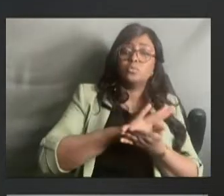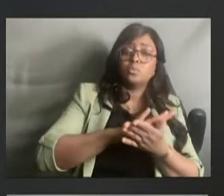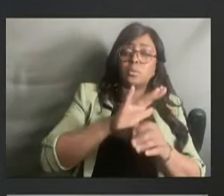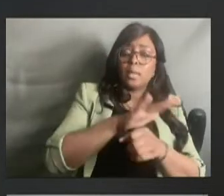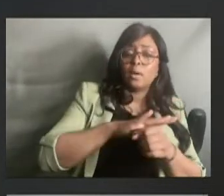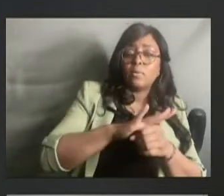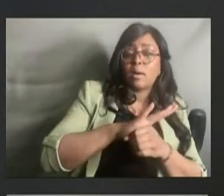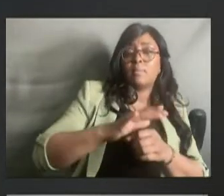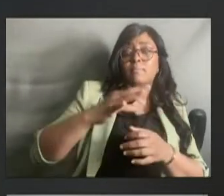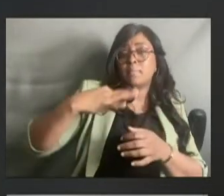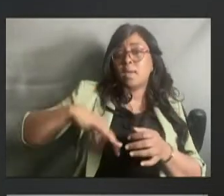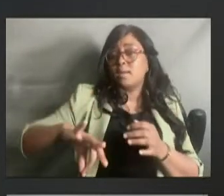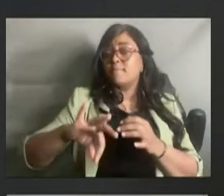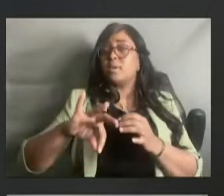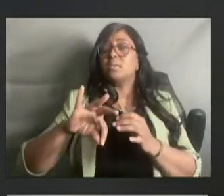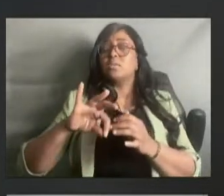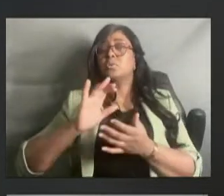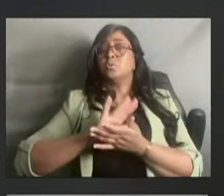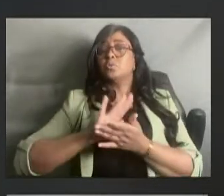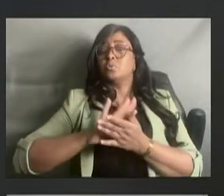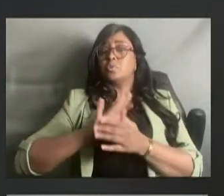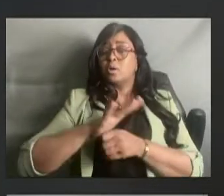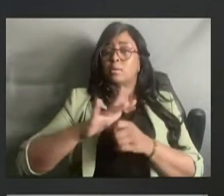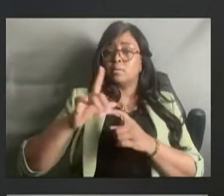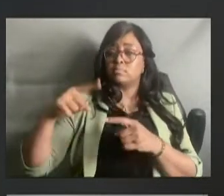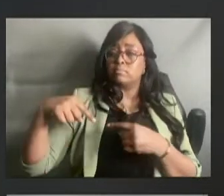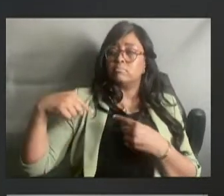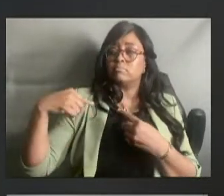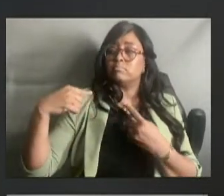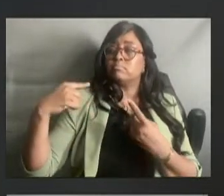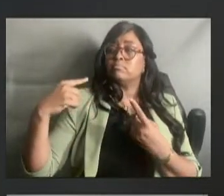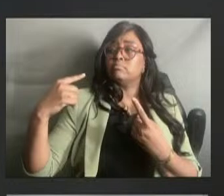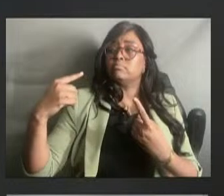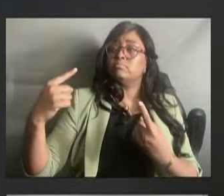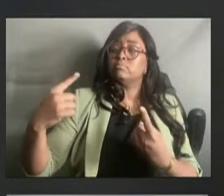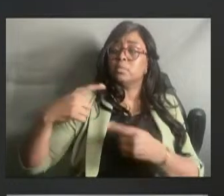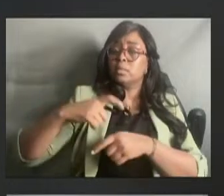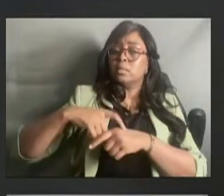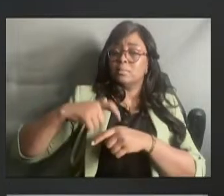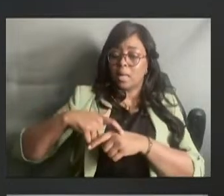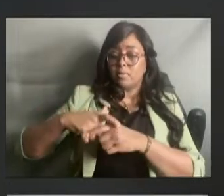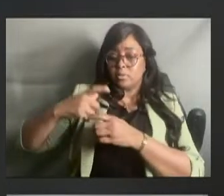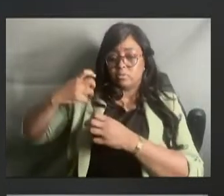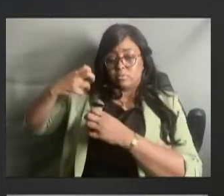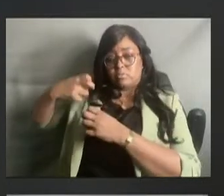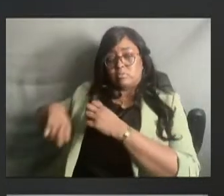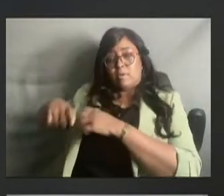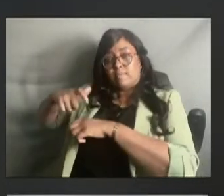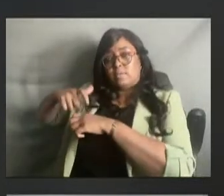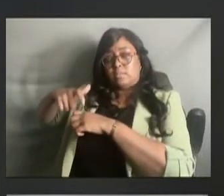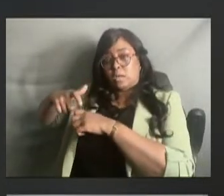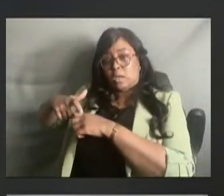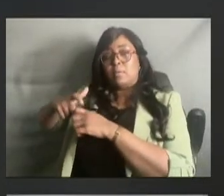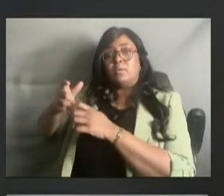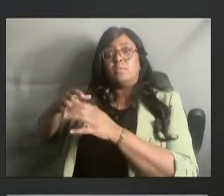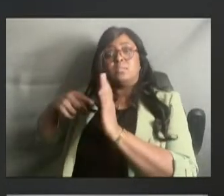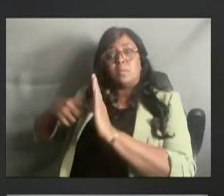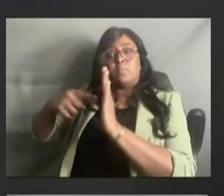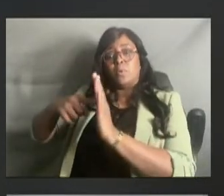that that have really benefited the school district and have benefited the school district over a period of time. That was